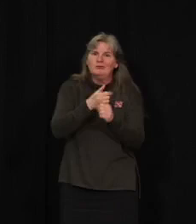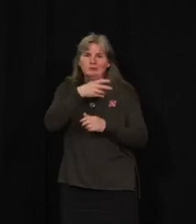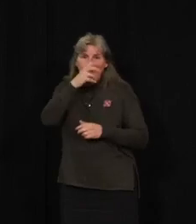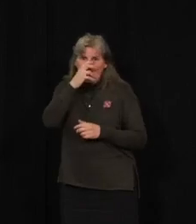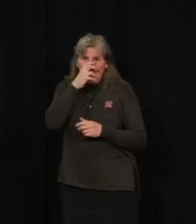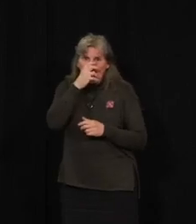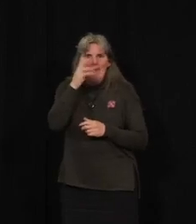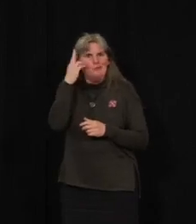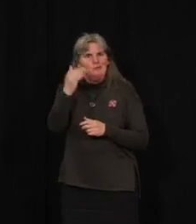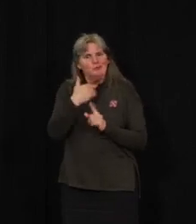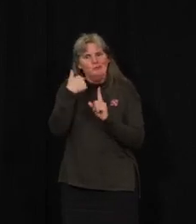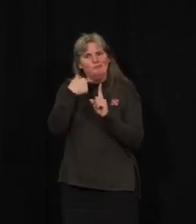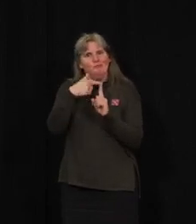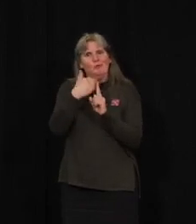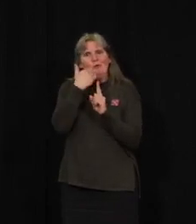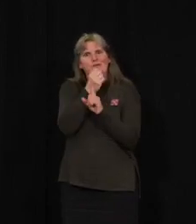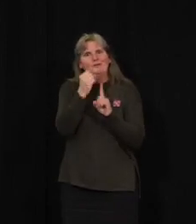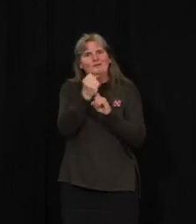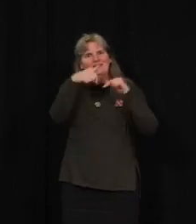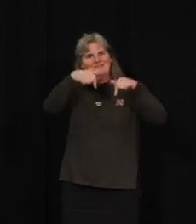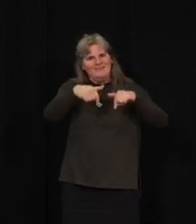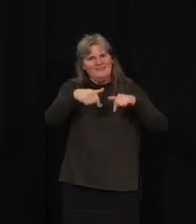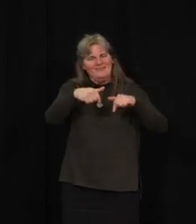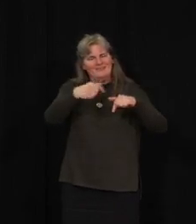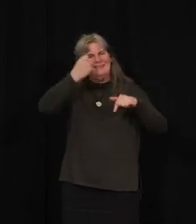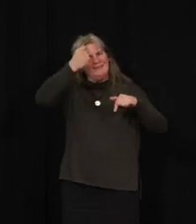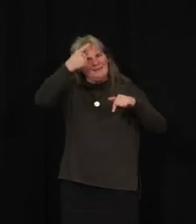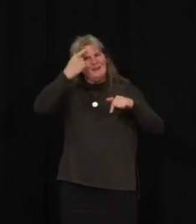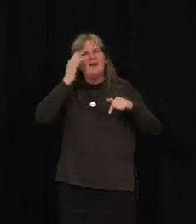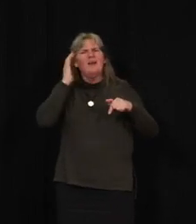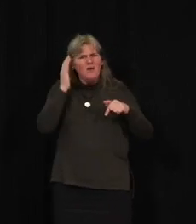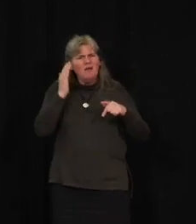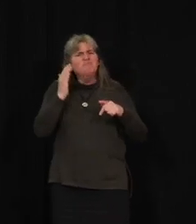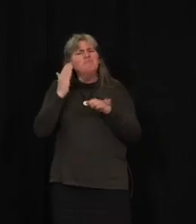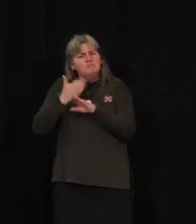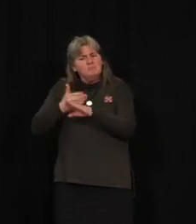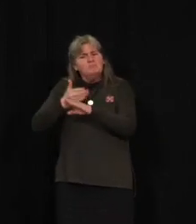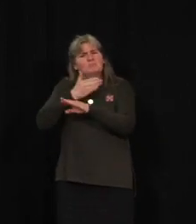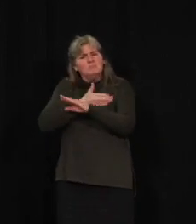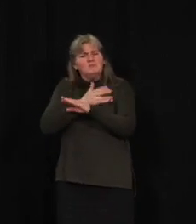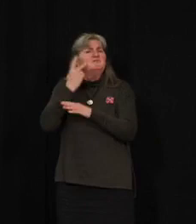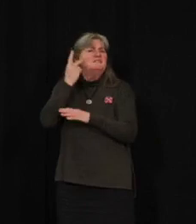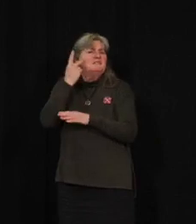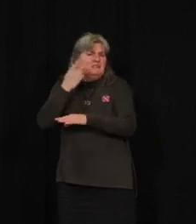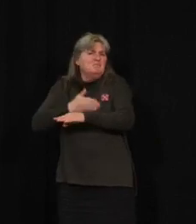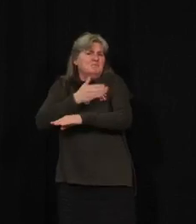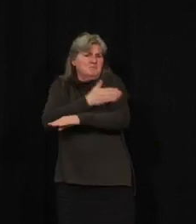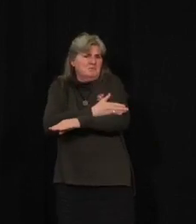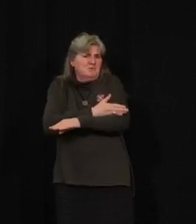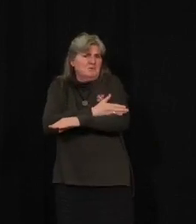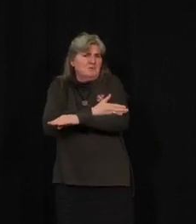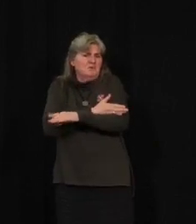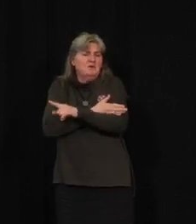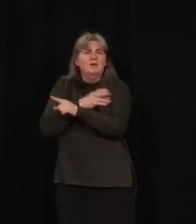ahead of us. And as the premier said, we expect to have concrete client - plans to bring to you soon.